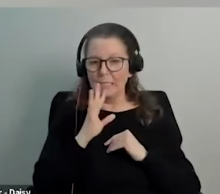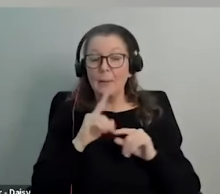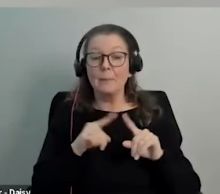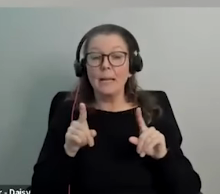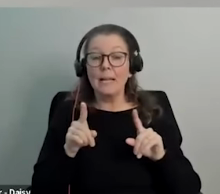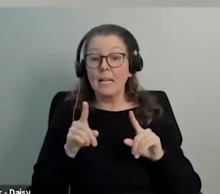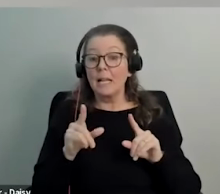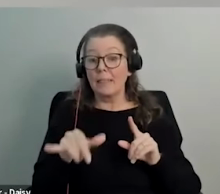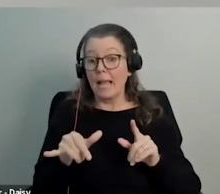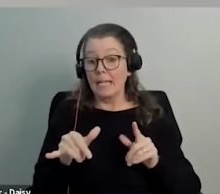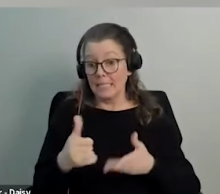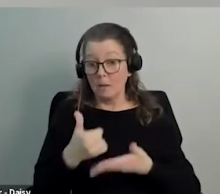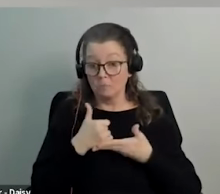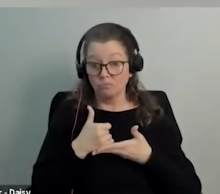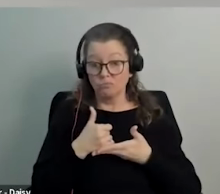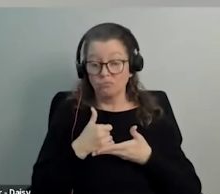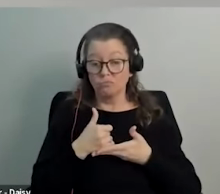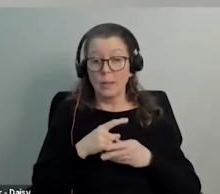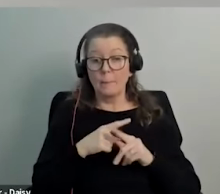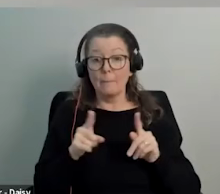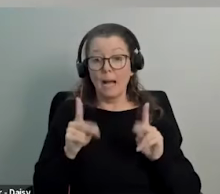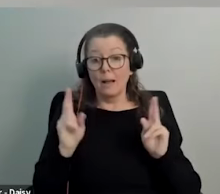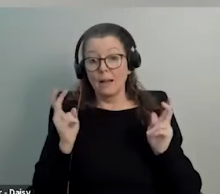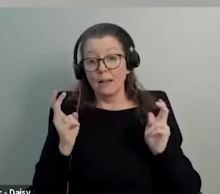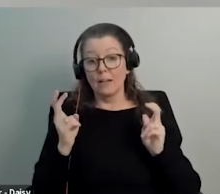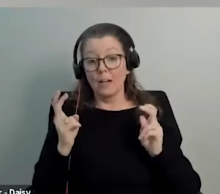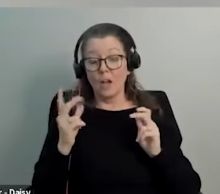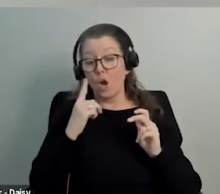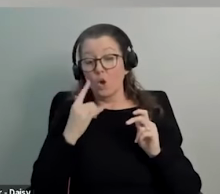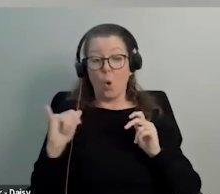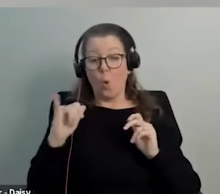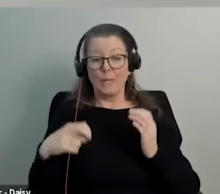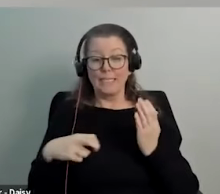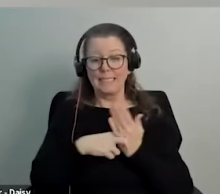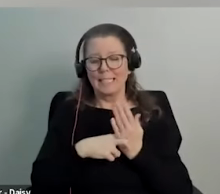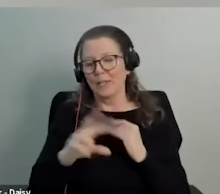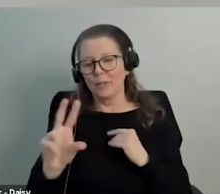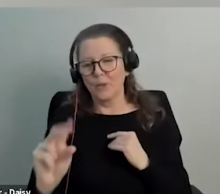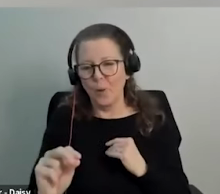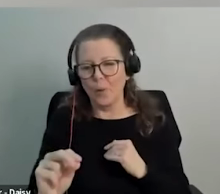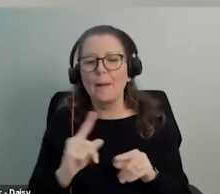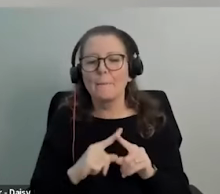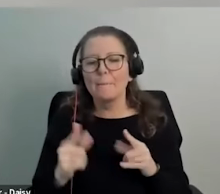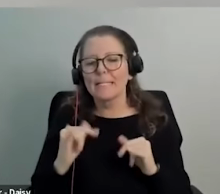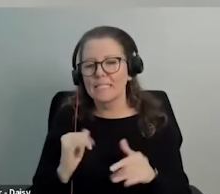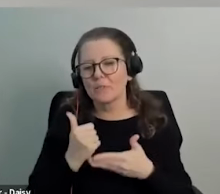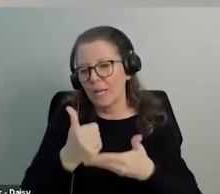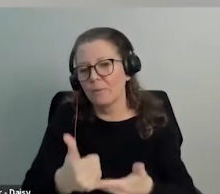It's not going to be the golden ticket, but it will certainly be helpful. And especially, if it's something that is part